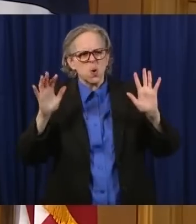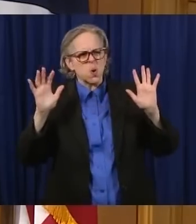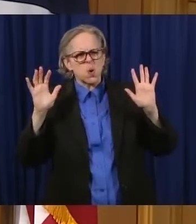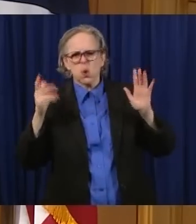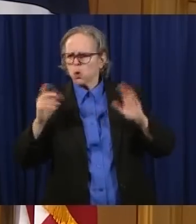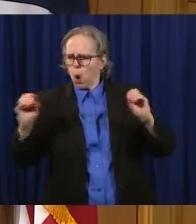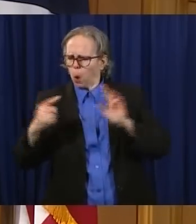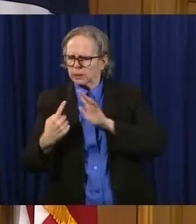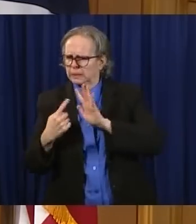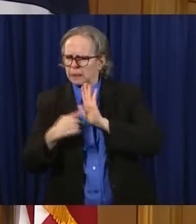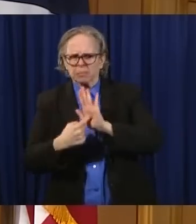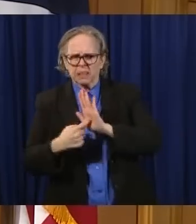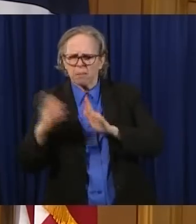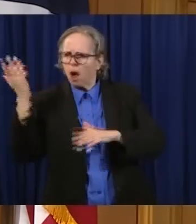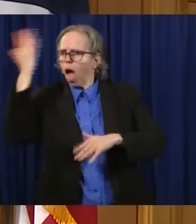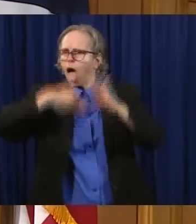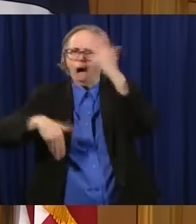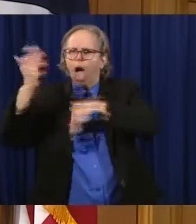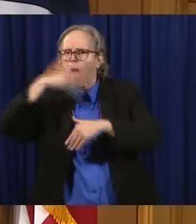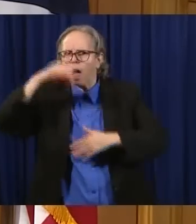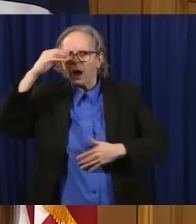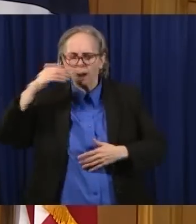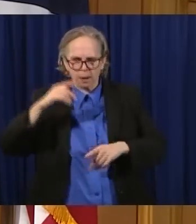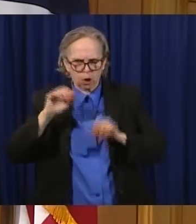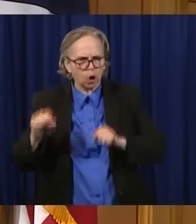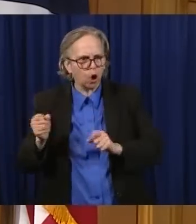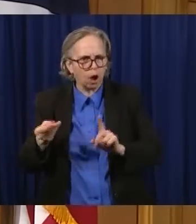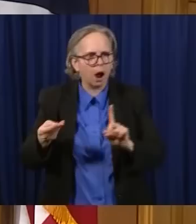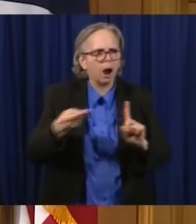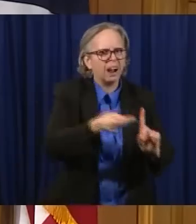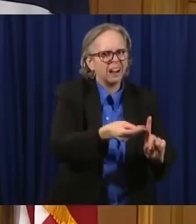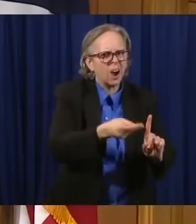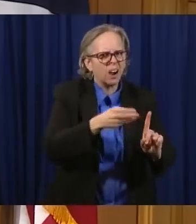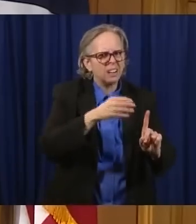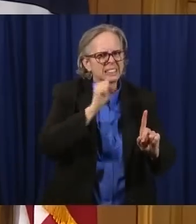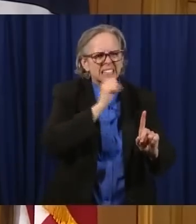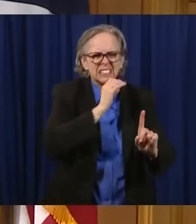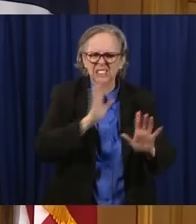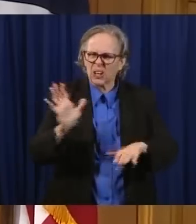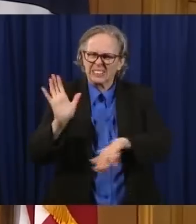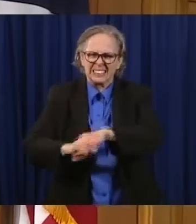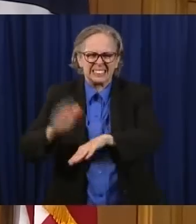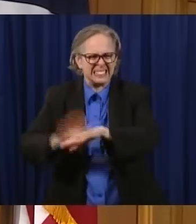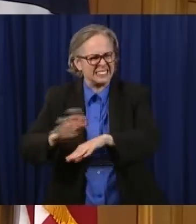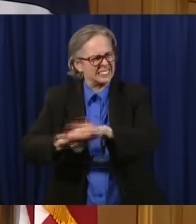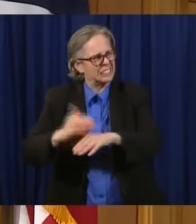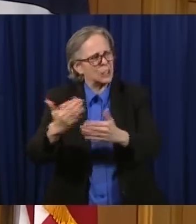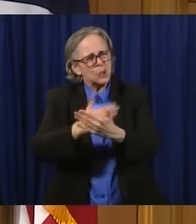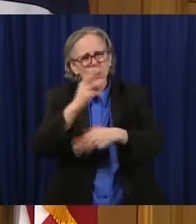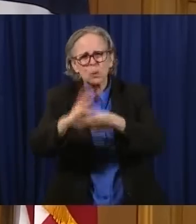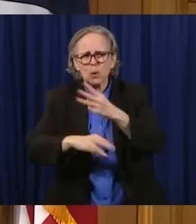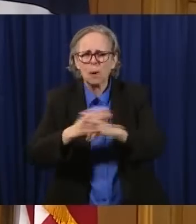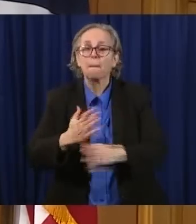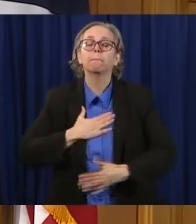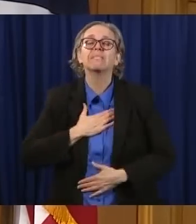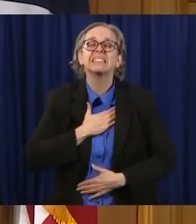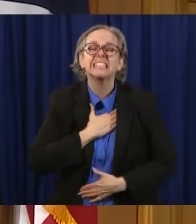A CARRIER AND WITHOUT INTENDING TO DO ANYONE HARM YOU COULD VISIT A PERSON AND BE A CARRIER